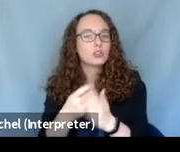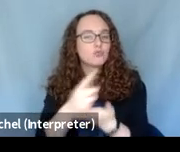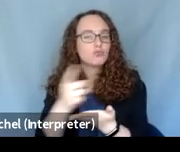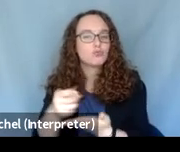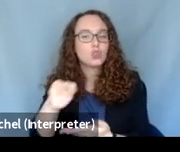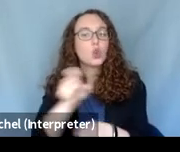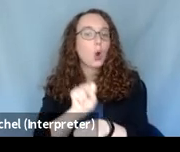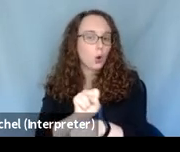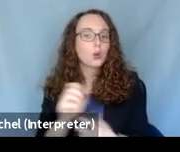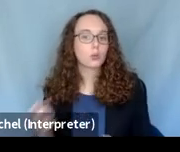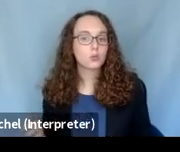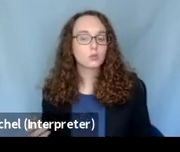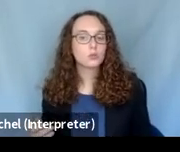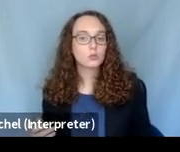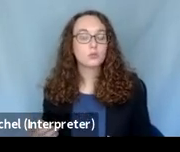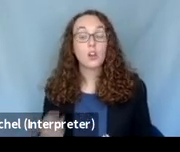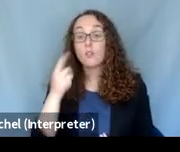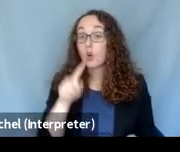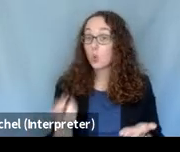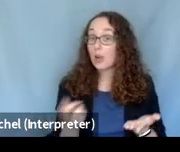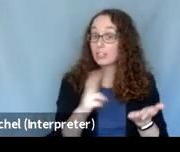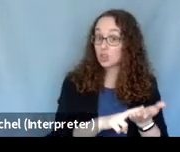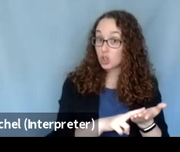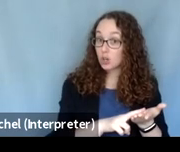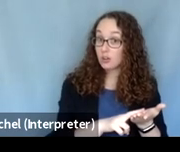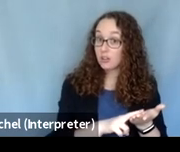To register you do have to email registration@fresnocitycollege.edu